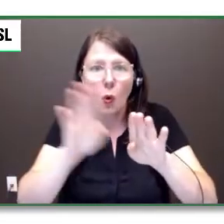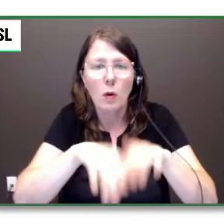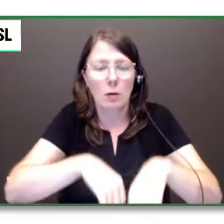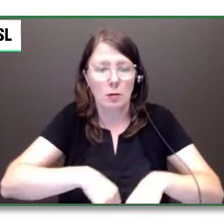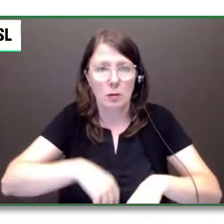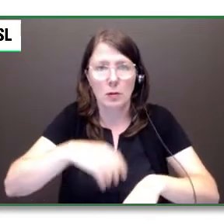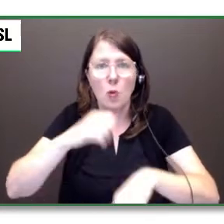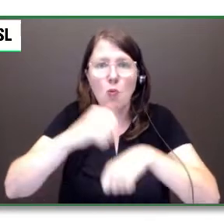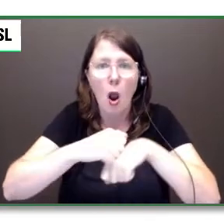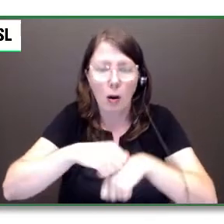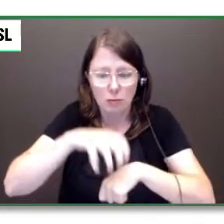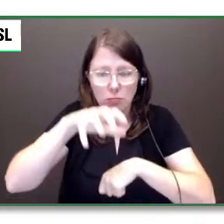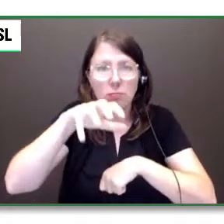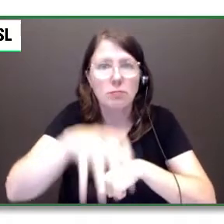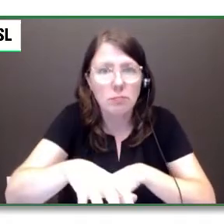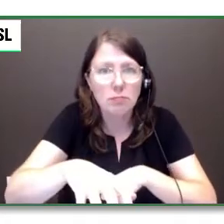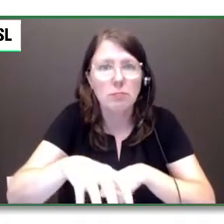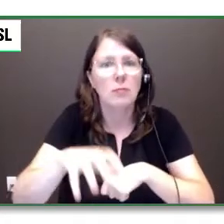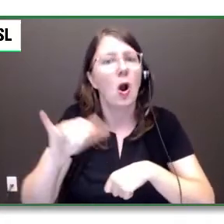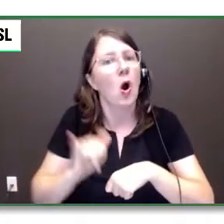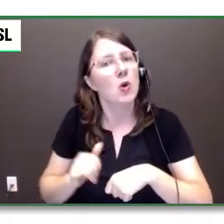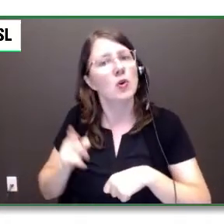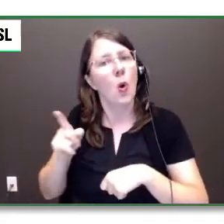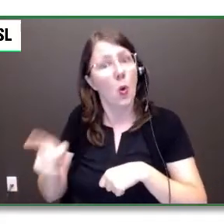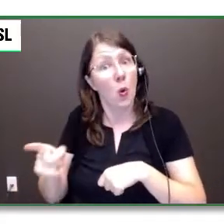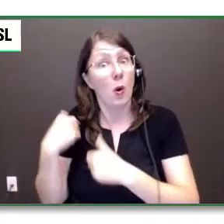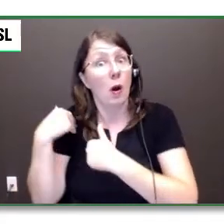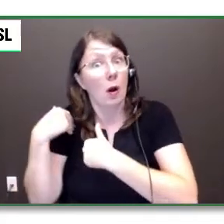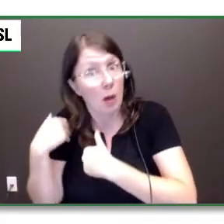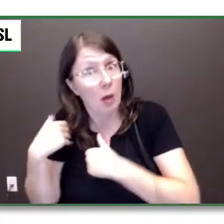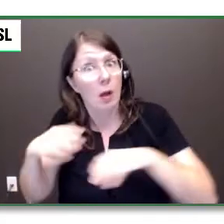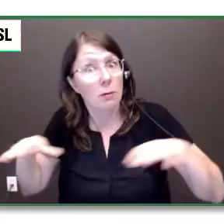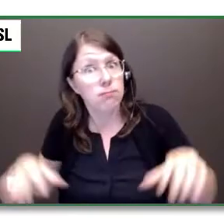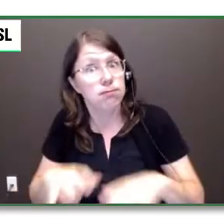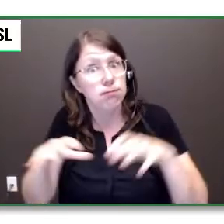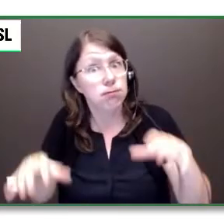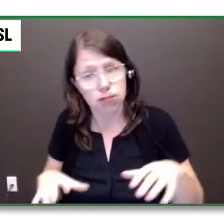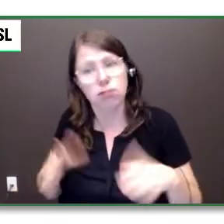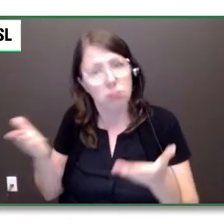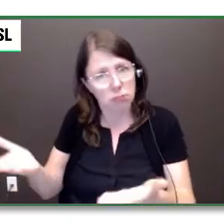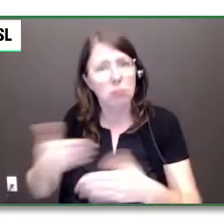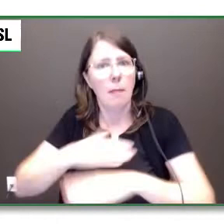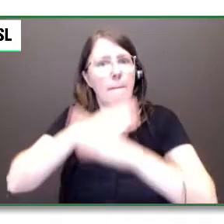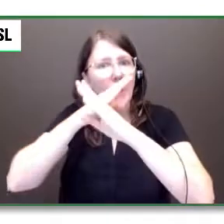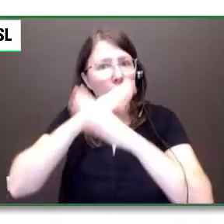thinking along the lines of a journey um. And then hazards as well and